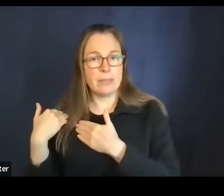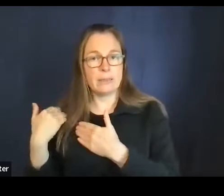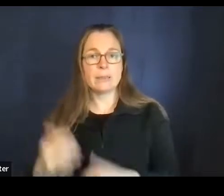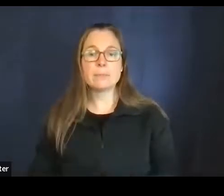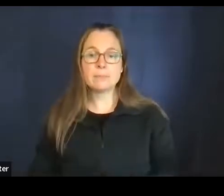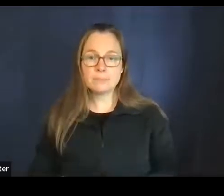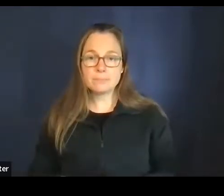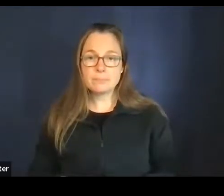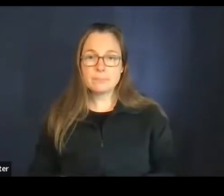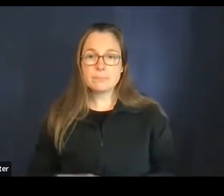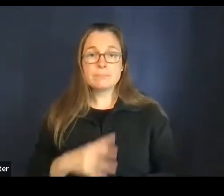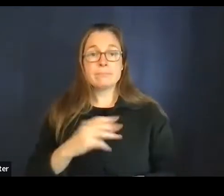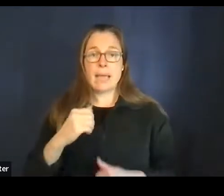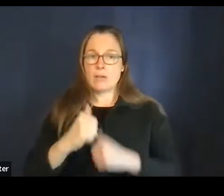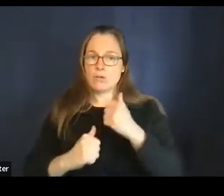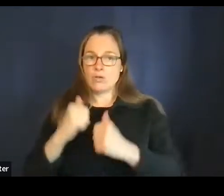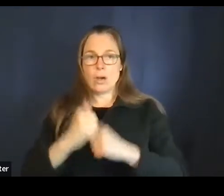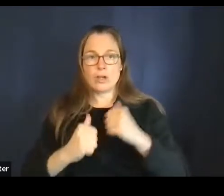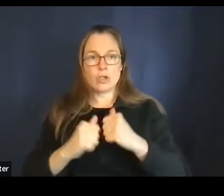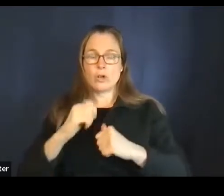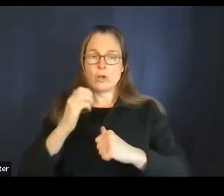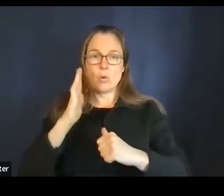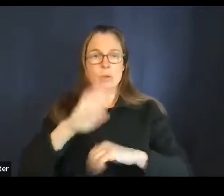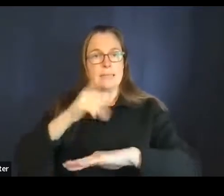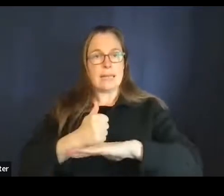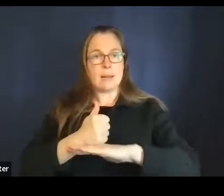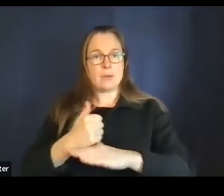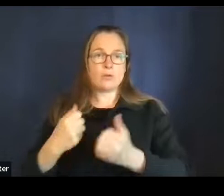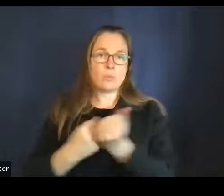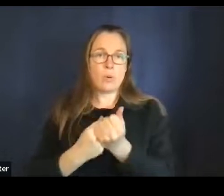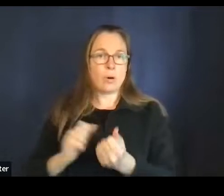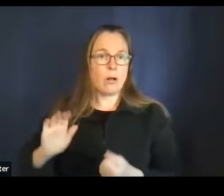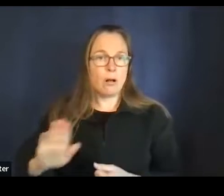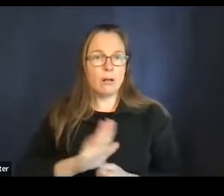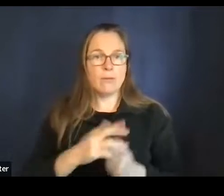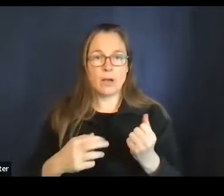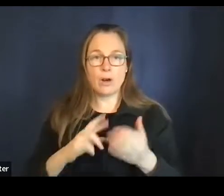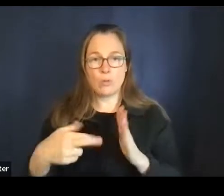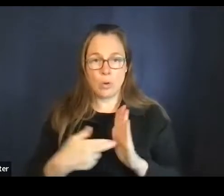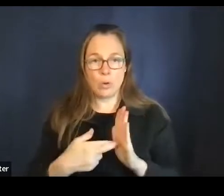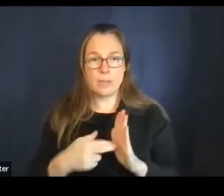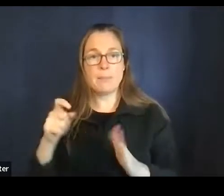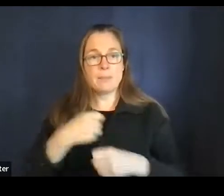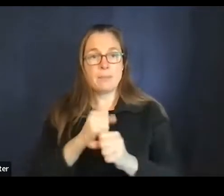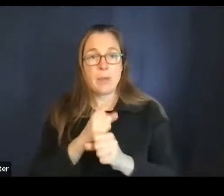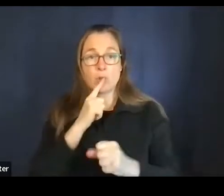and that the structure is in place to support their work. Making sure that the city's business can get done